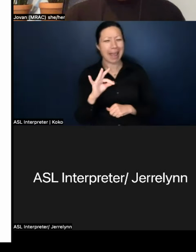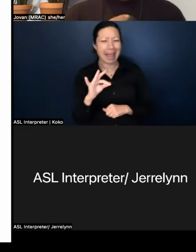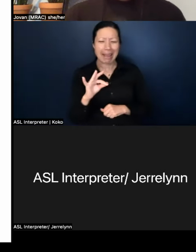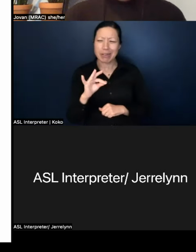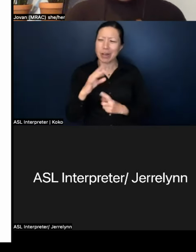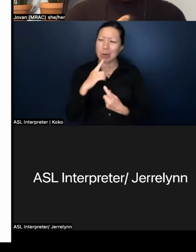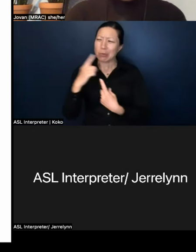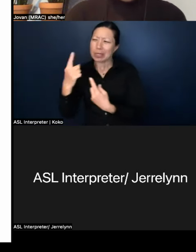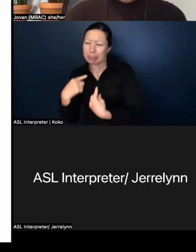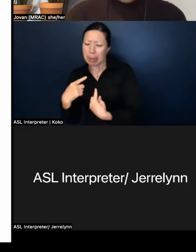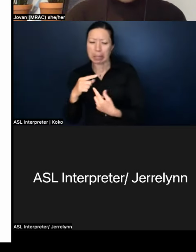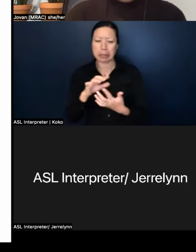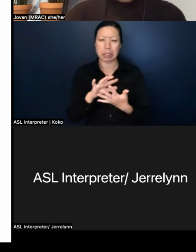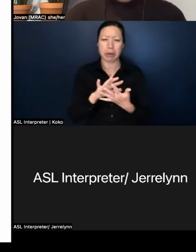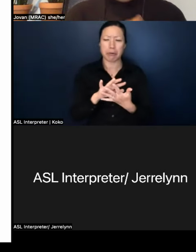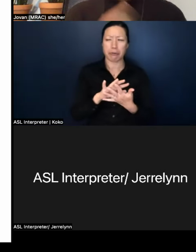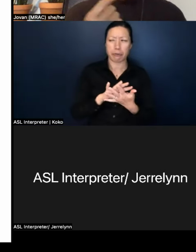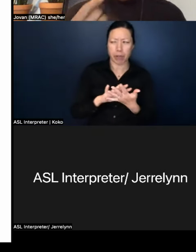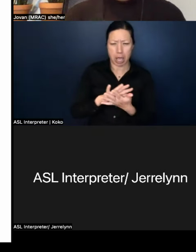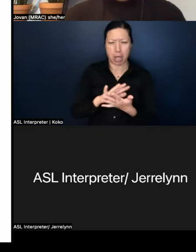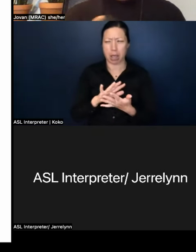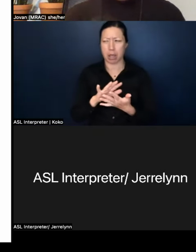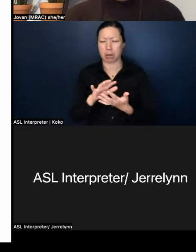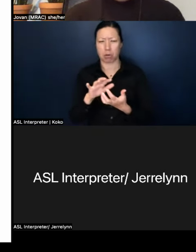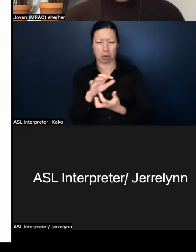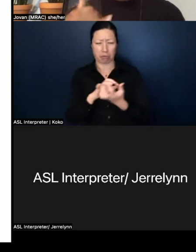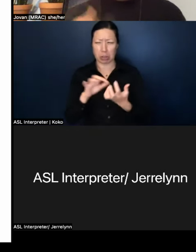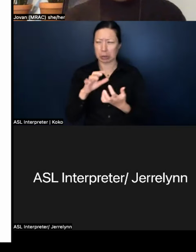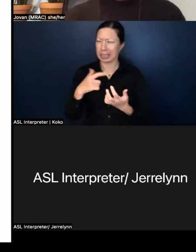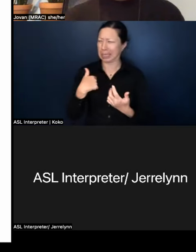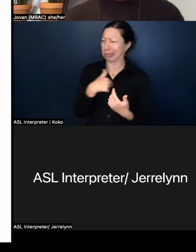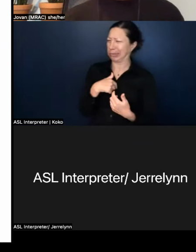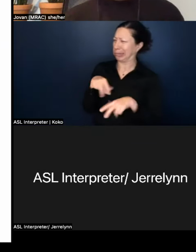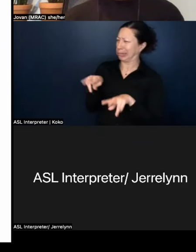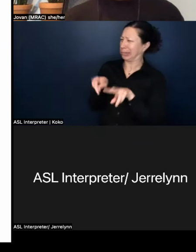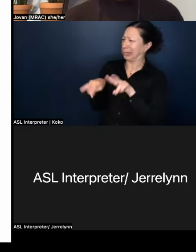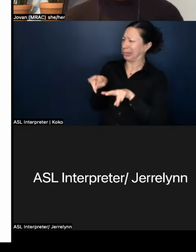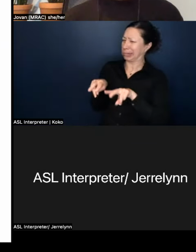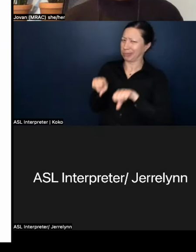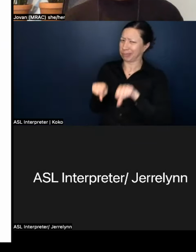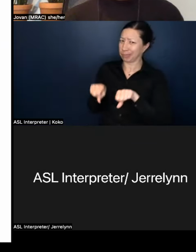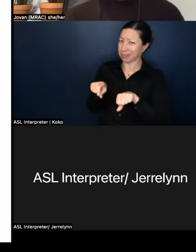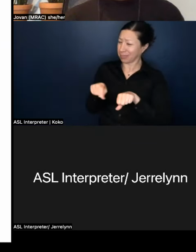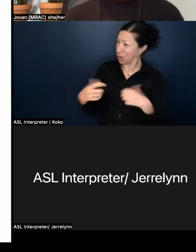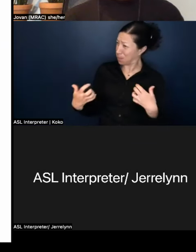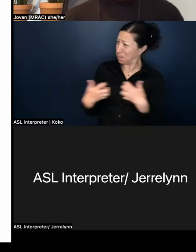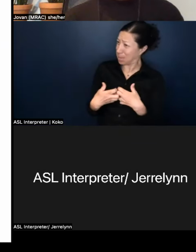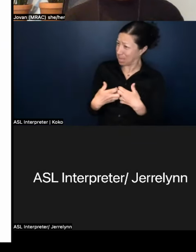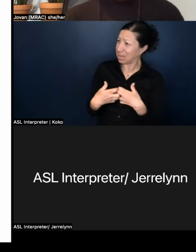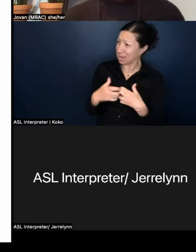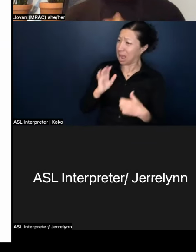and we aren't sure if you meet eligibility, you'll be getting a follow up phone call or email from us.